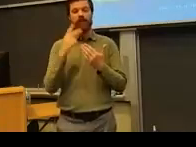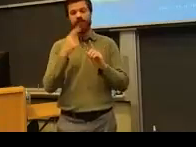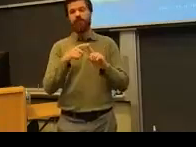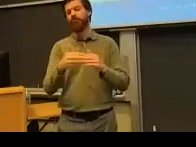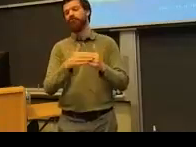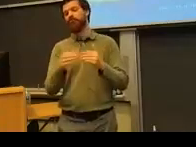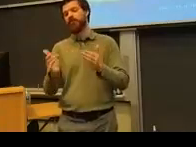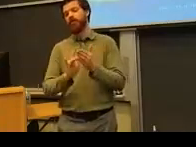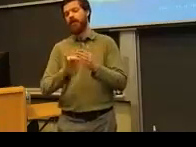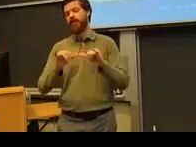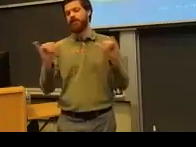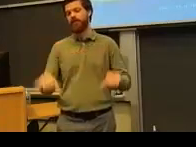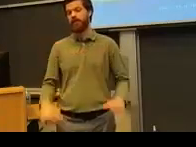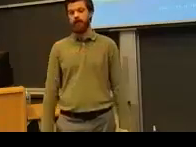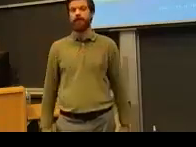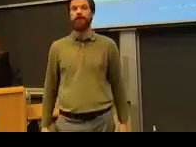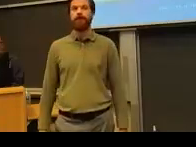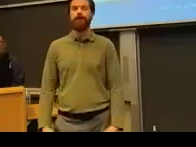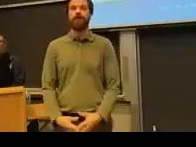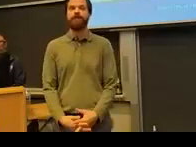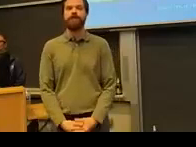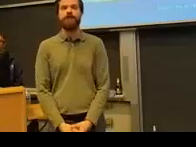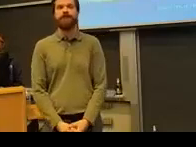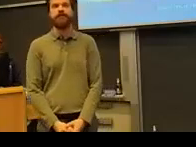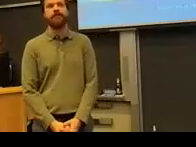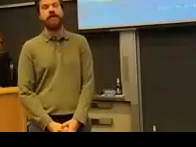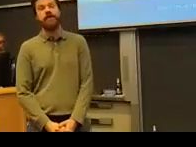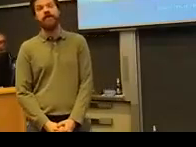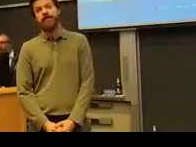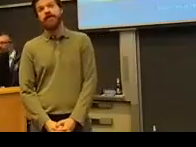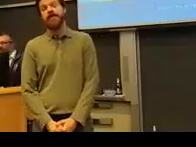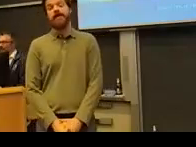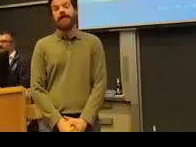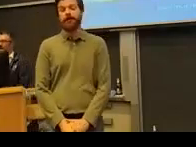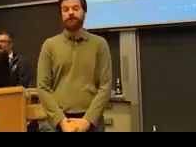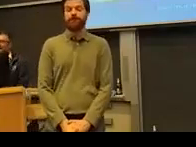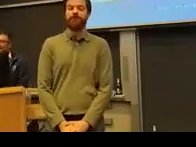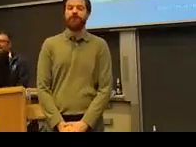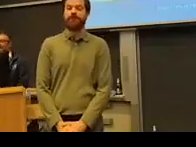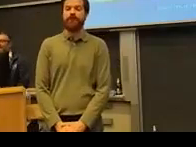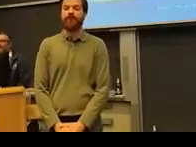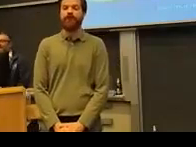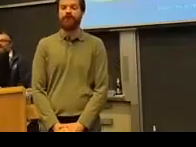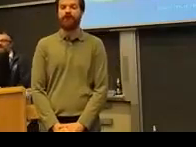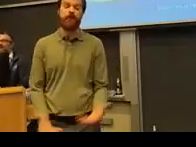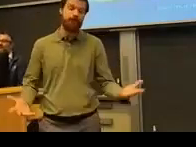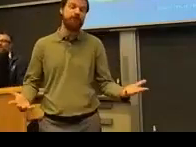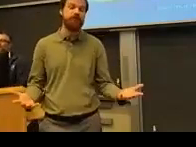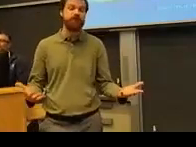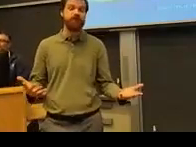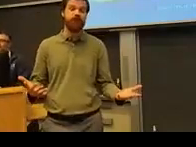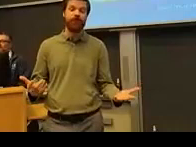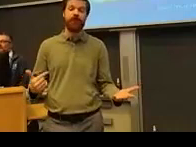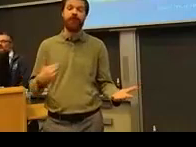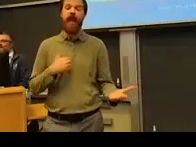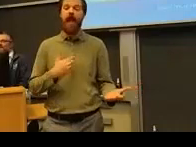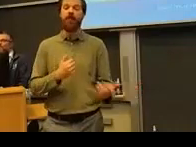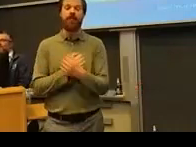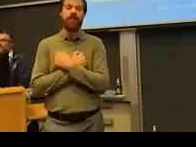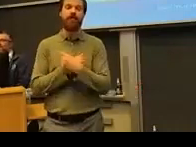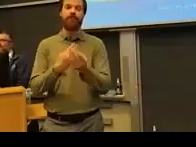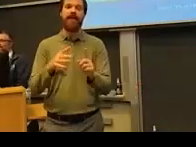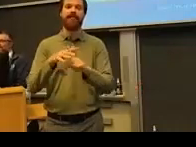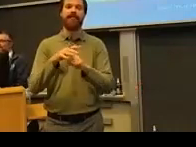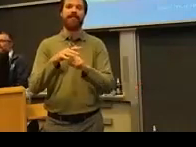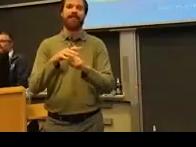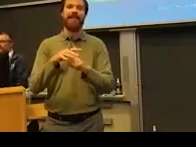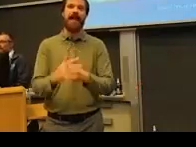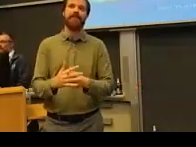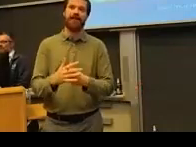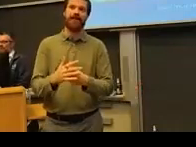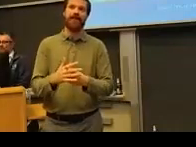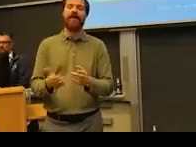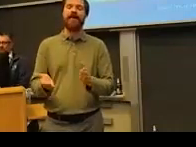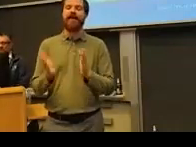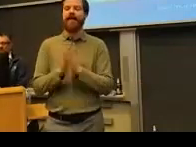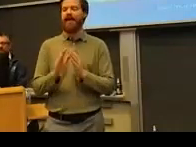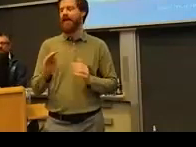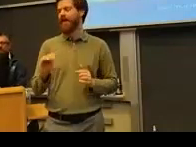center um yeah I would I'd love to put that into context by asking Marsha or um one of